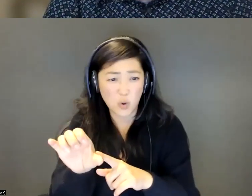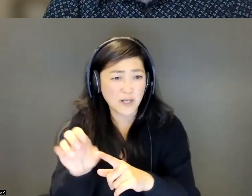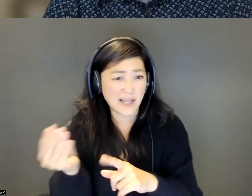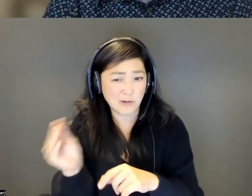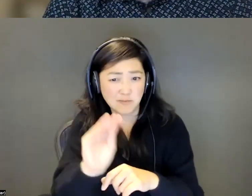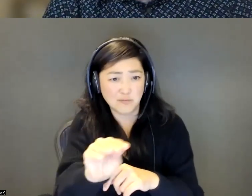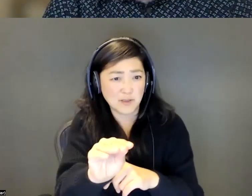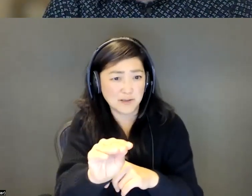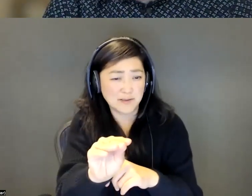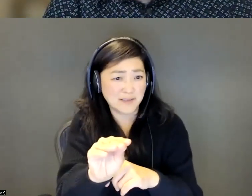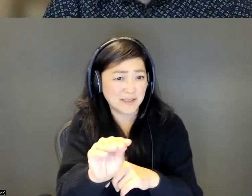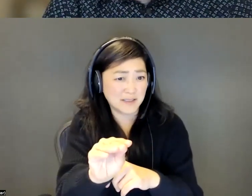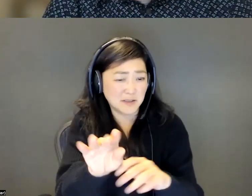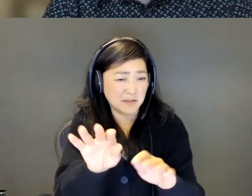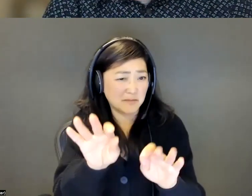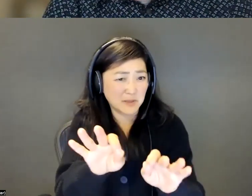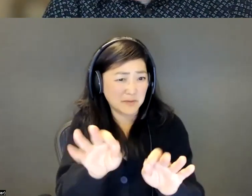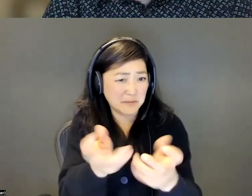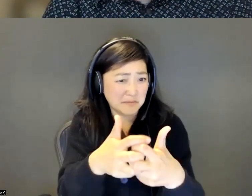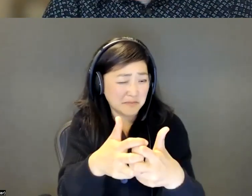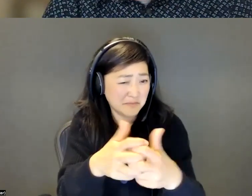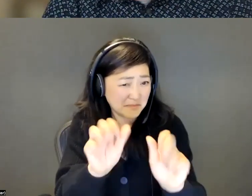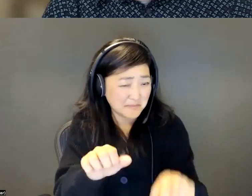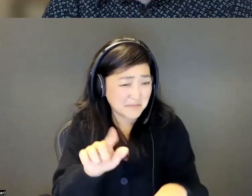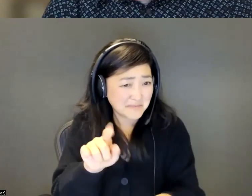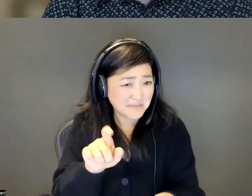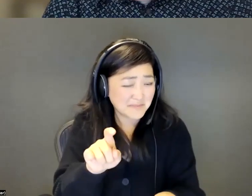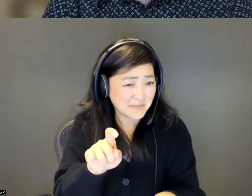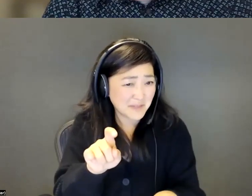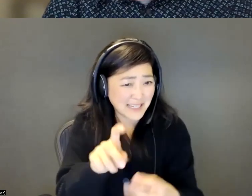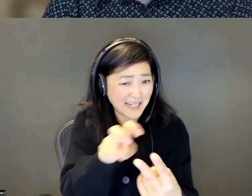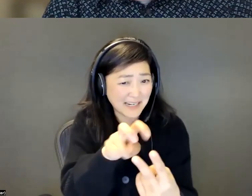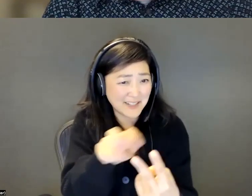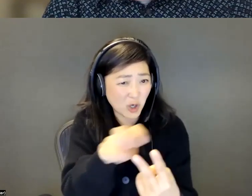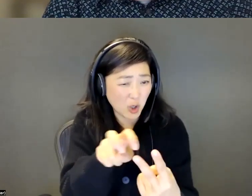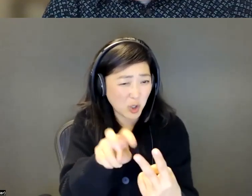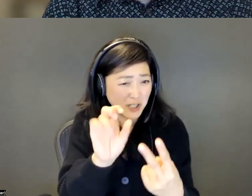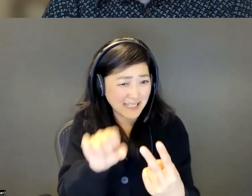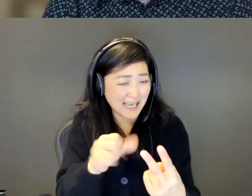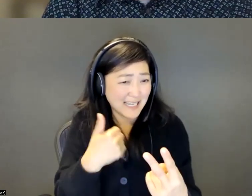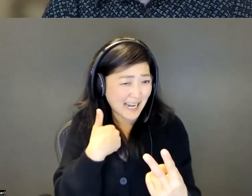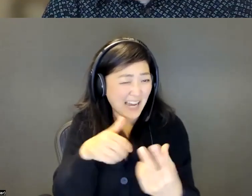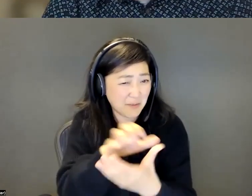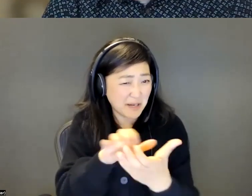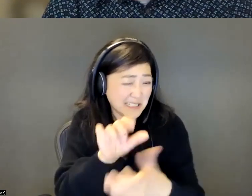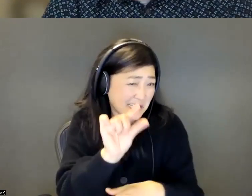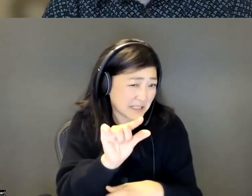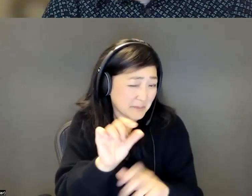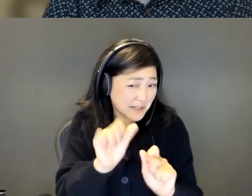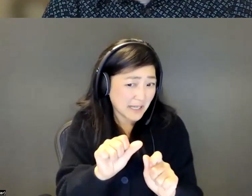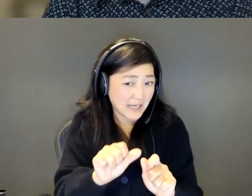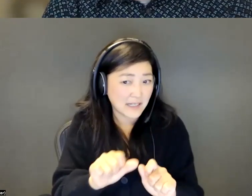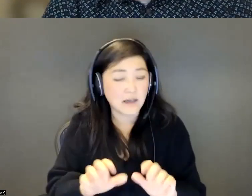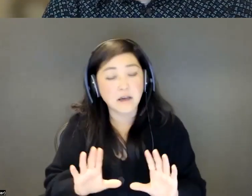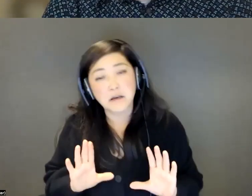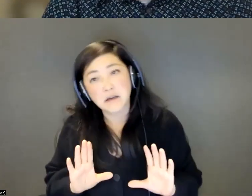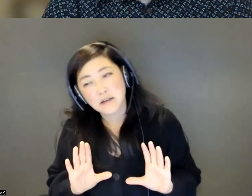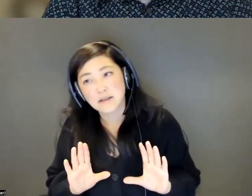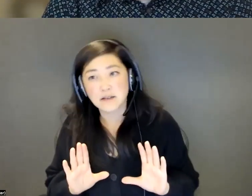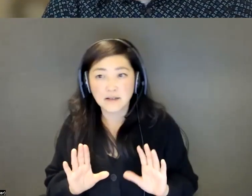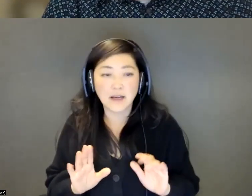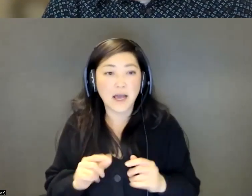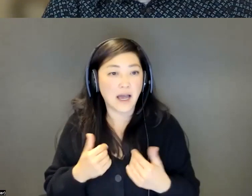Kieron: I mean, there are always some exceptions. Obviously, I'm being quite... But again, this is